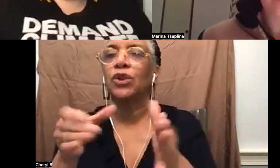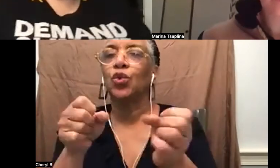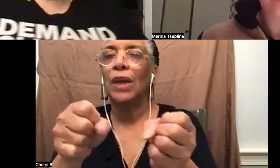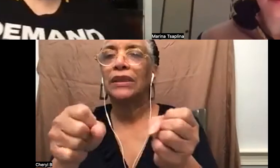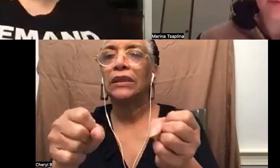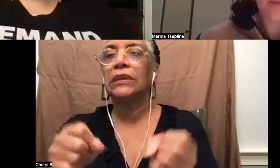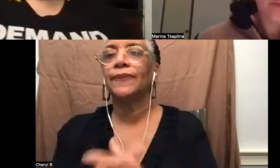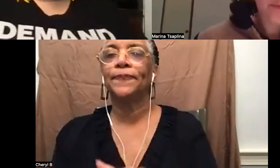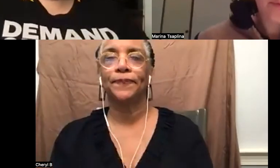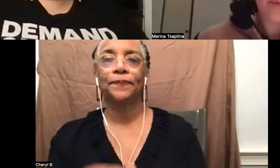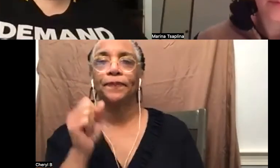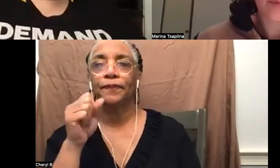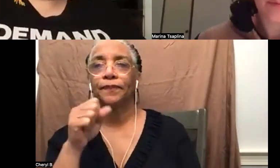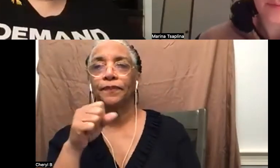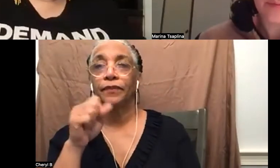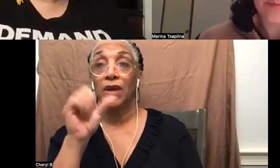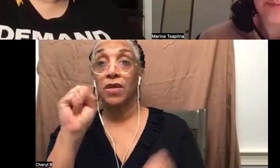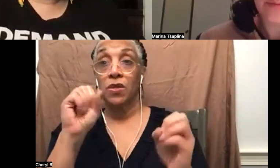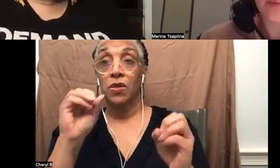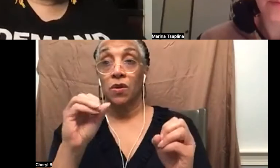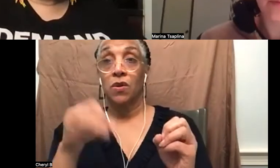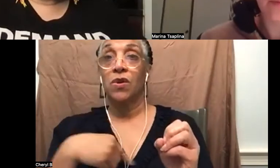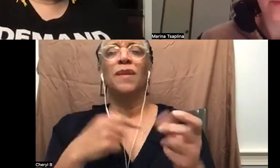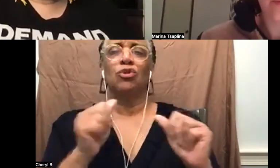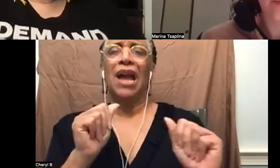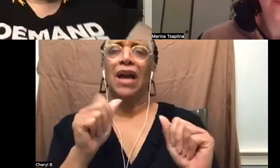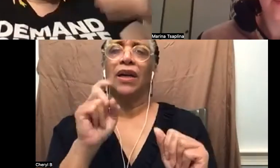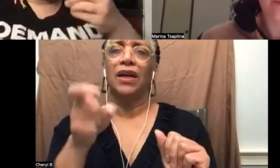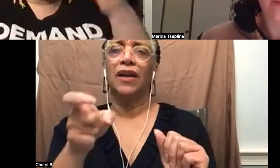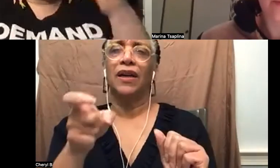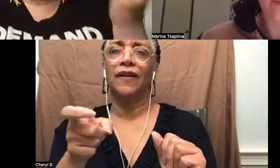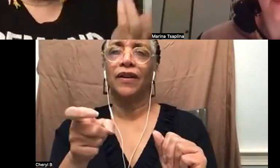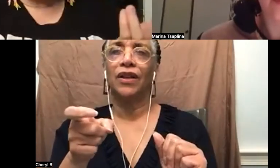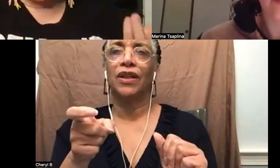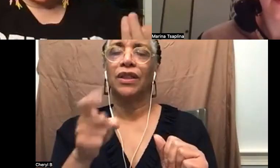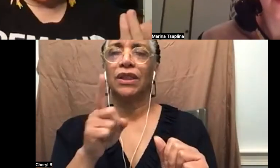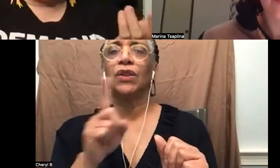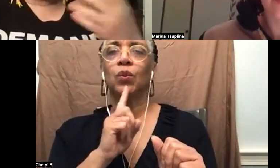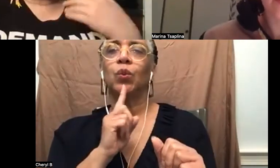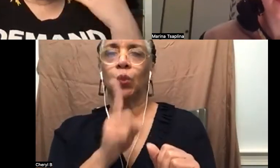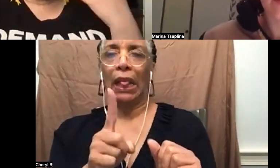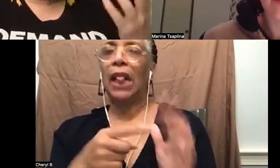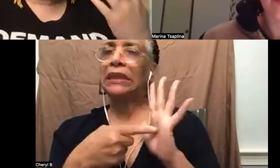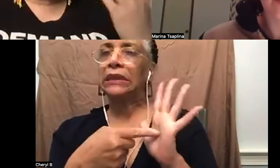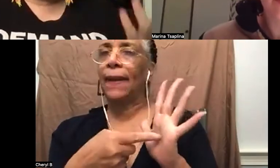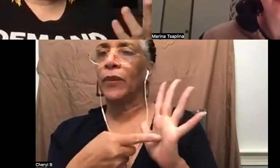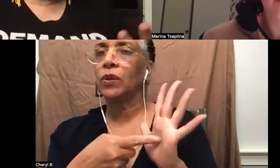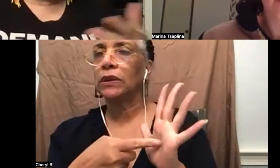I'm going to try to give you some concrete examples of things. Once again bearing in mind